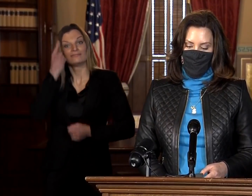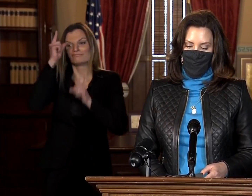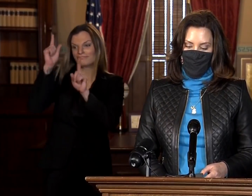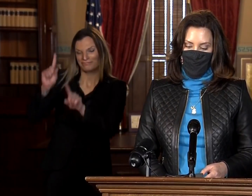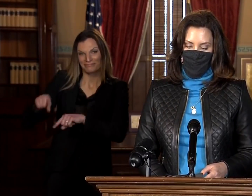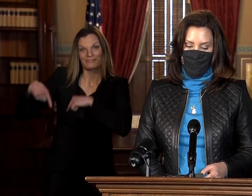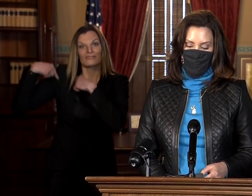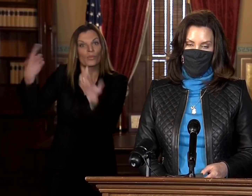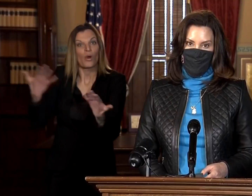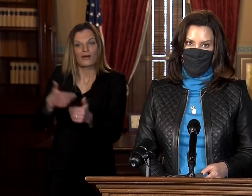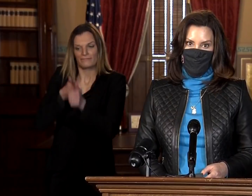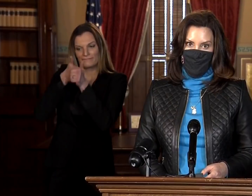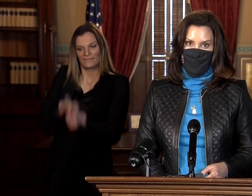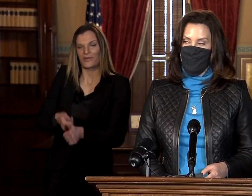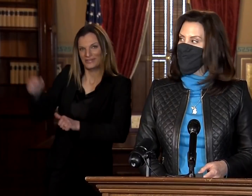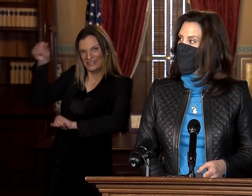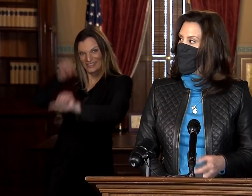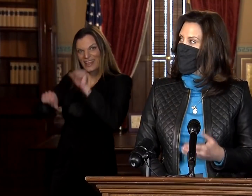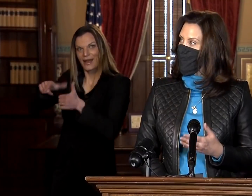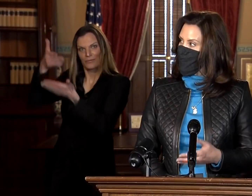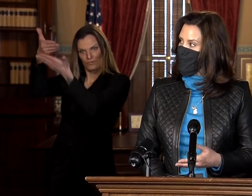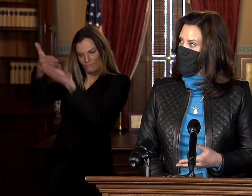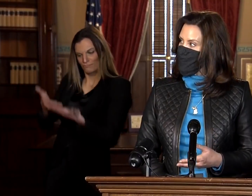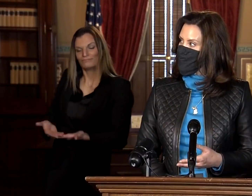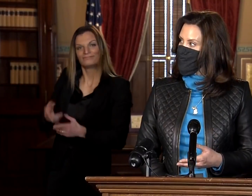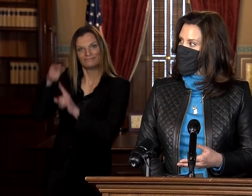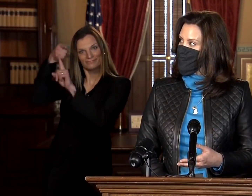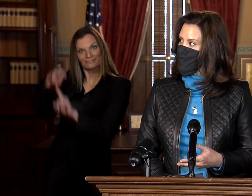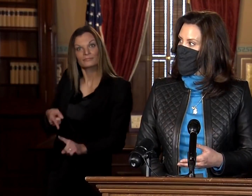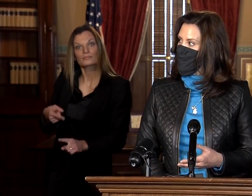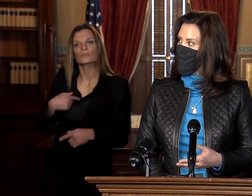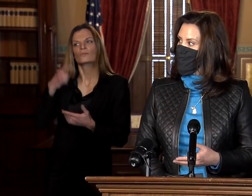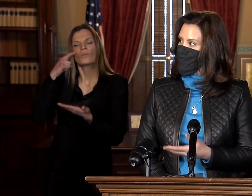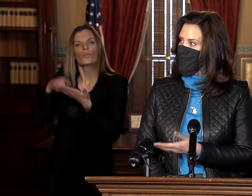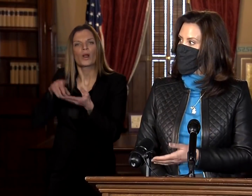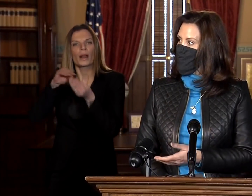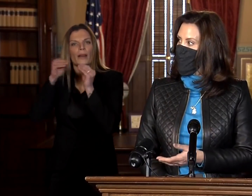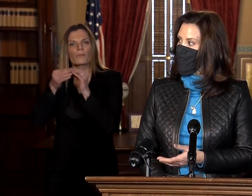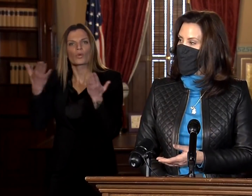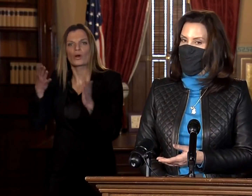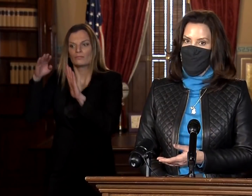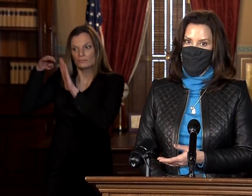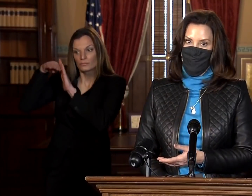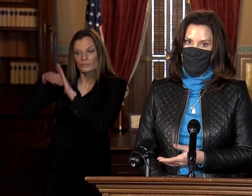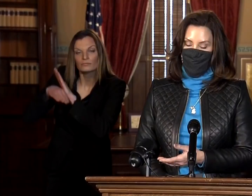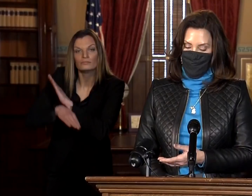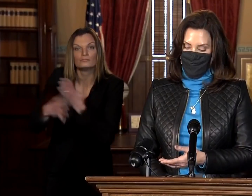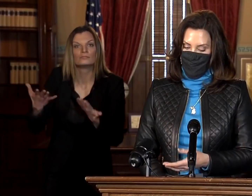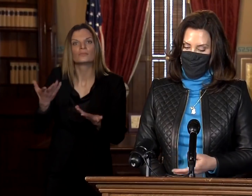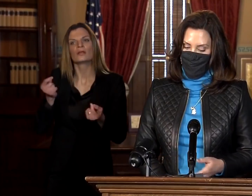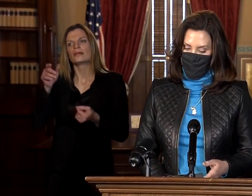We’ve always taken a fact-based approach to eradicating this approach to eradicating this virus, and we have been looking virus, and we have been looking at measurements like falling